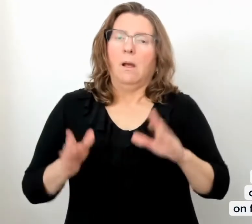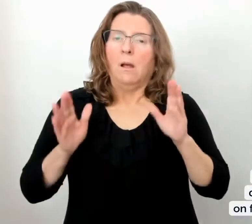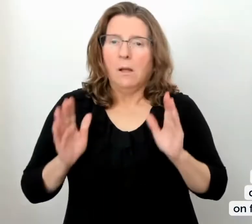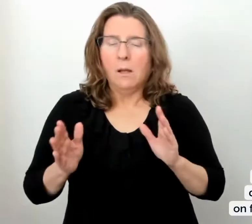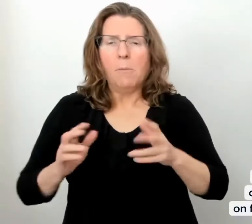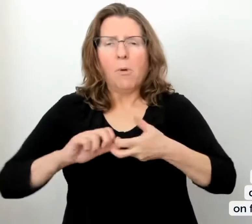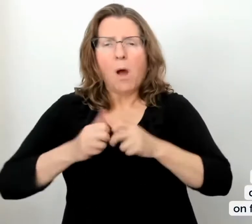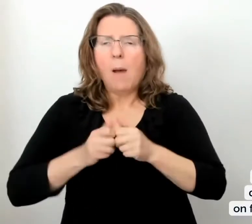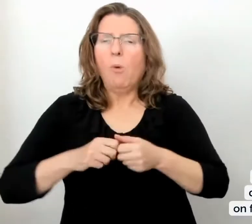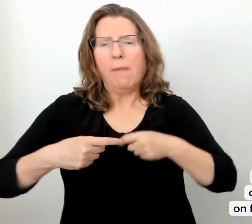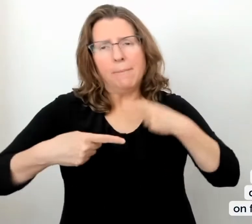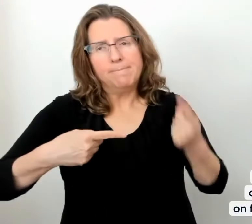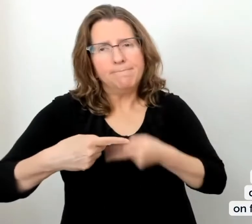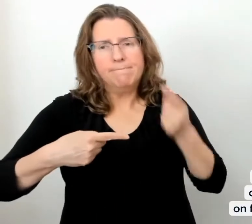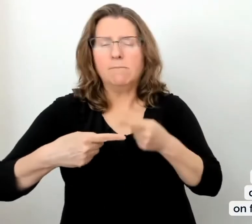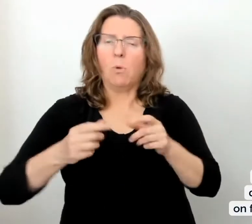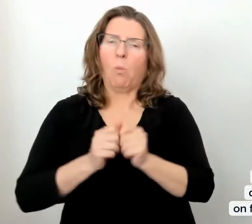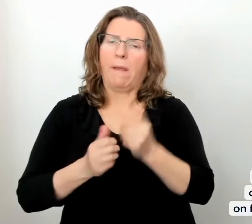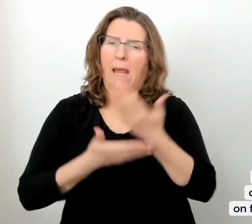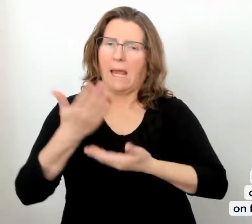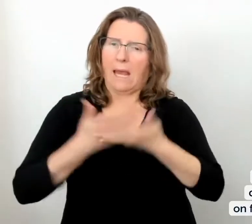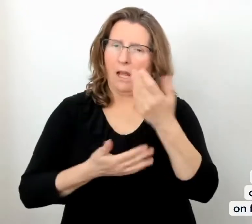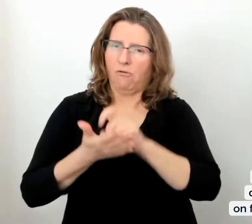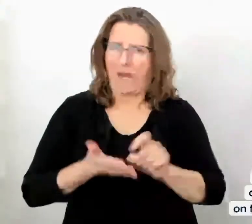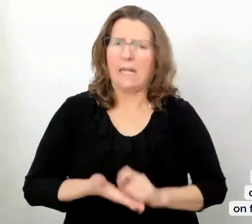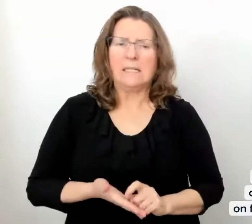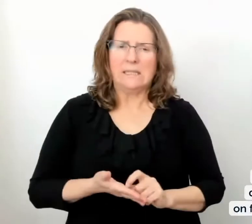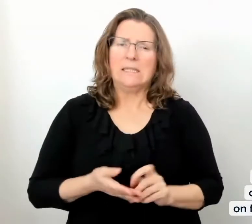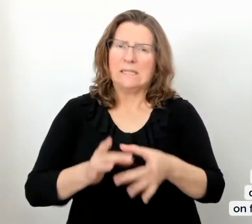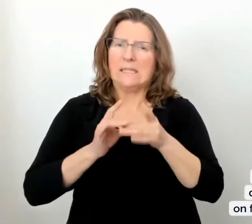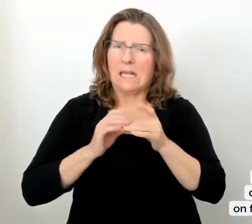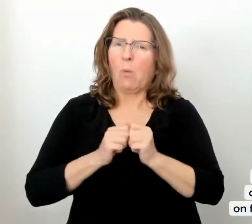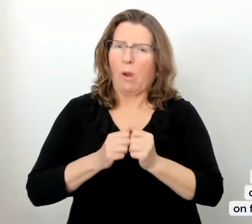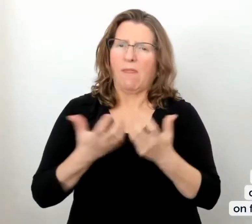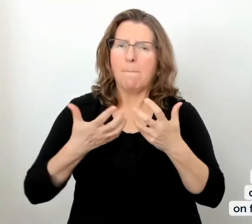Obviously the act of writing or printing requires manual motor skills.